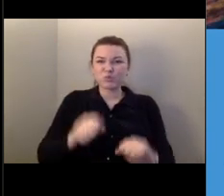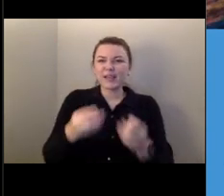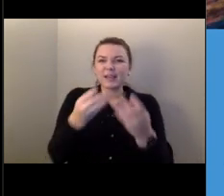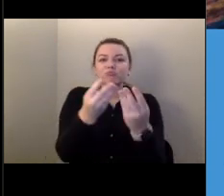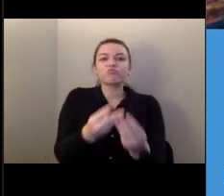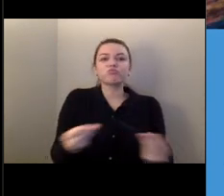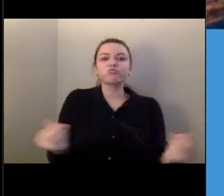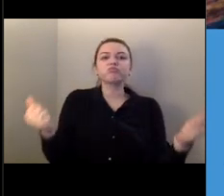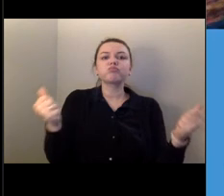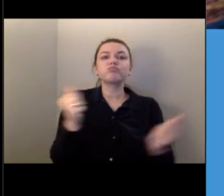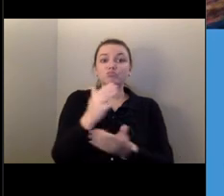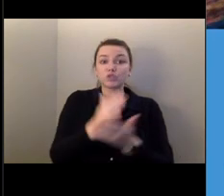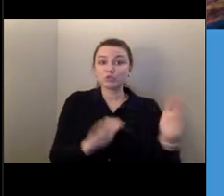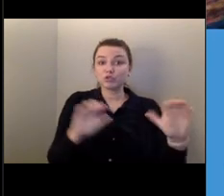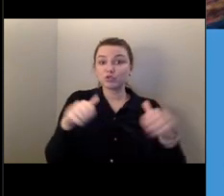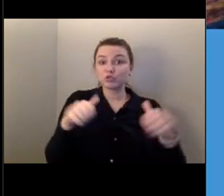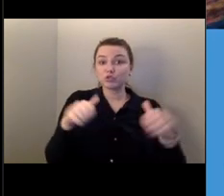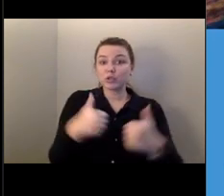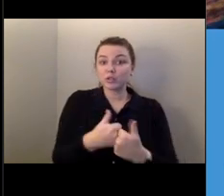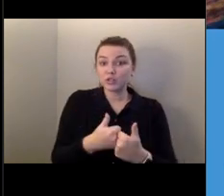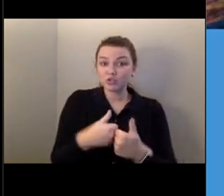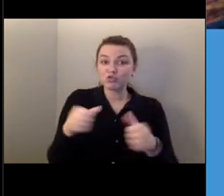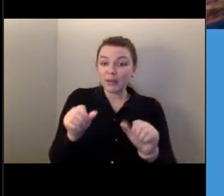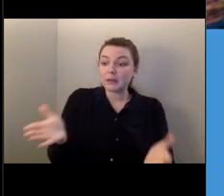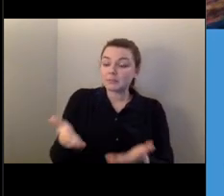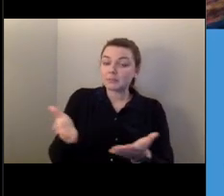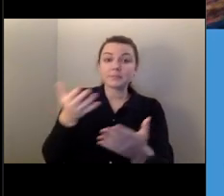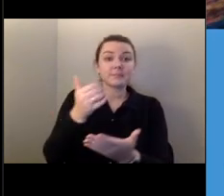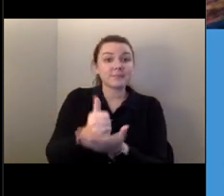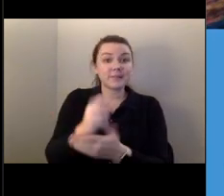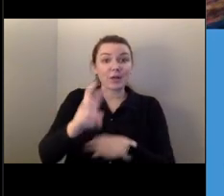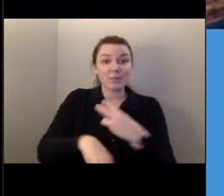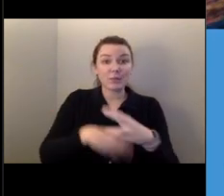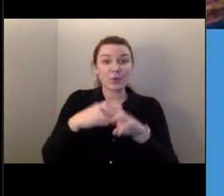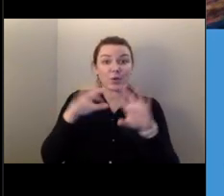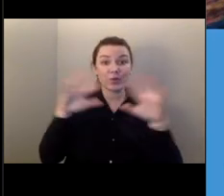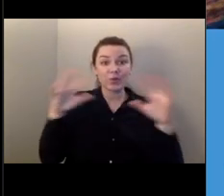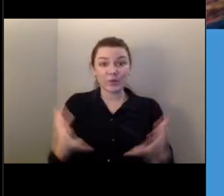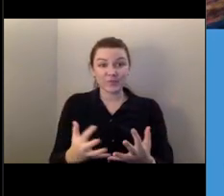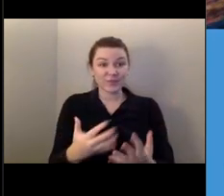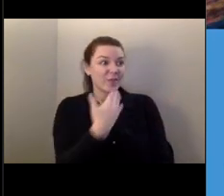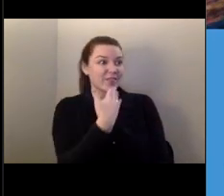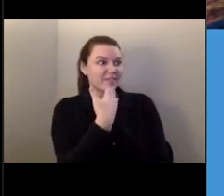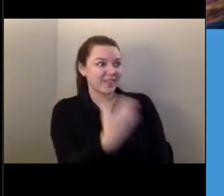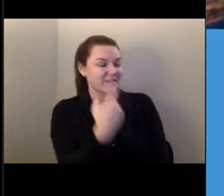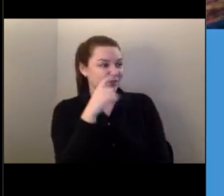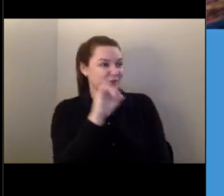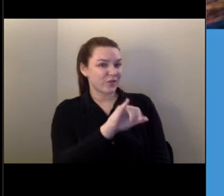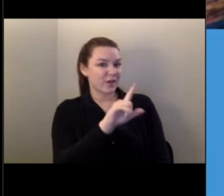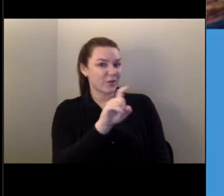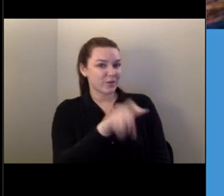and start to help the natural world around us. So thank you. Mahalo for that question. [Kathy] Absolutely.